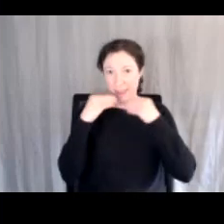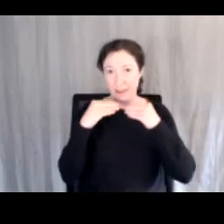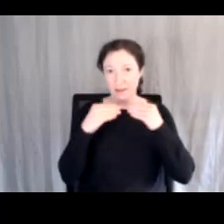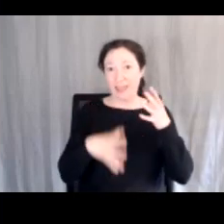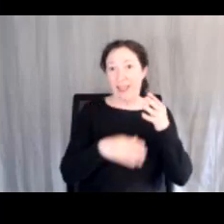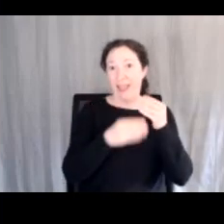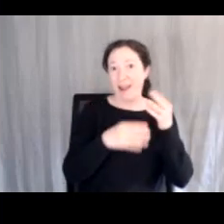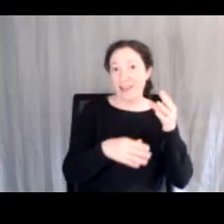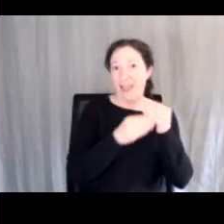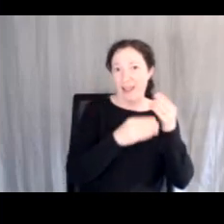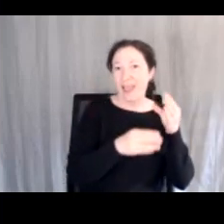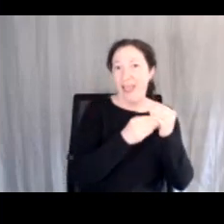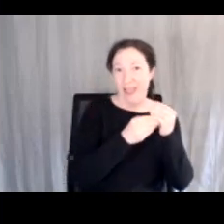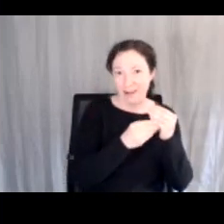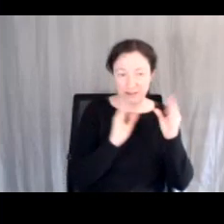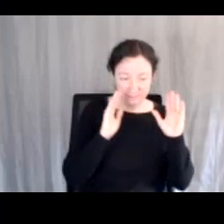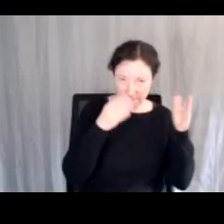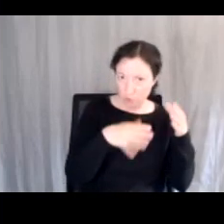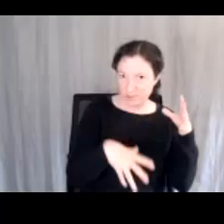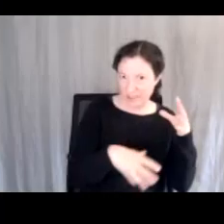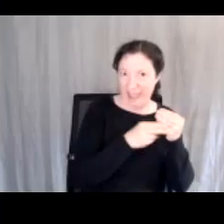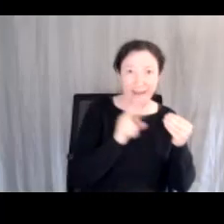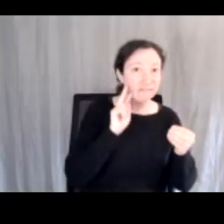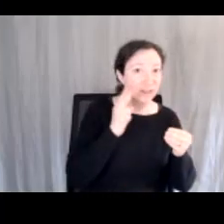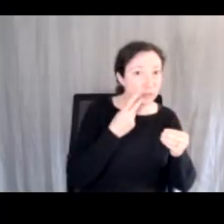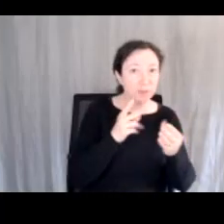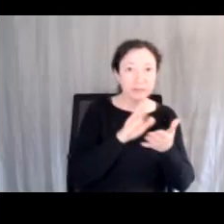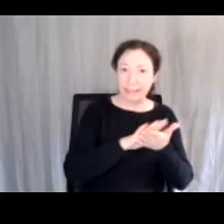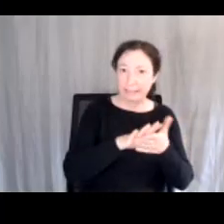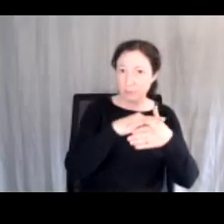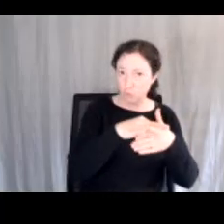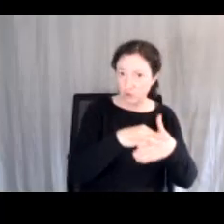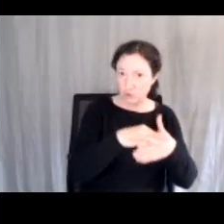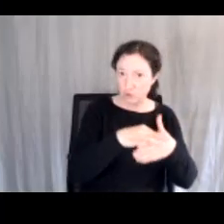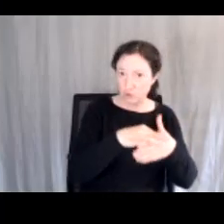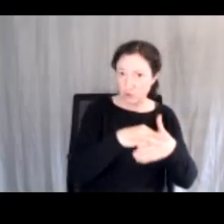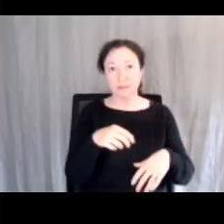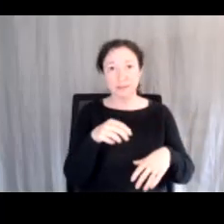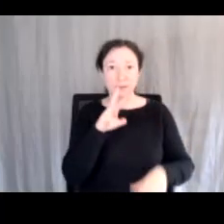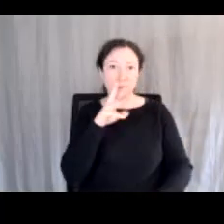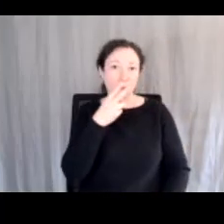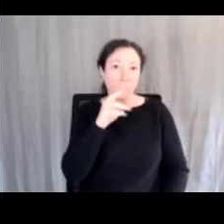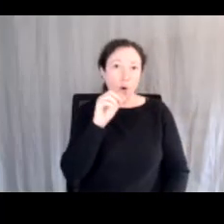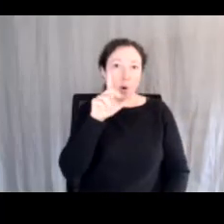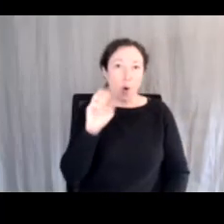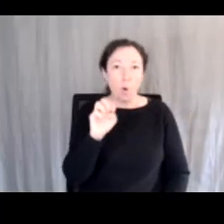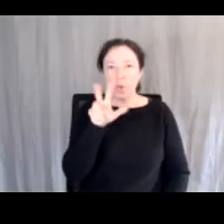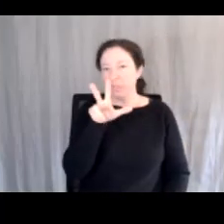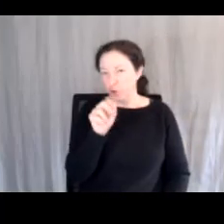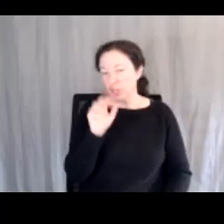Whole foods focus on vegetables and clean proteins. So the whole 30 is great. So I'm not gonna give you a spec, very specific diet,